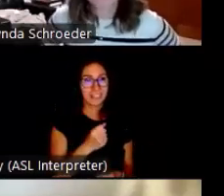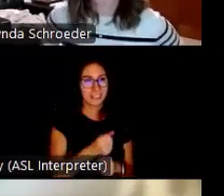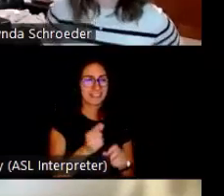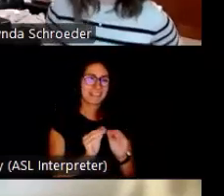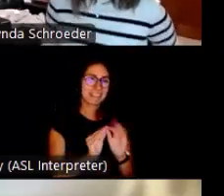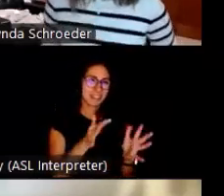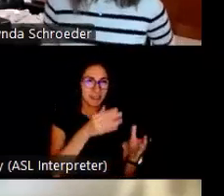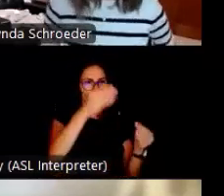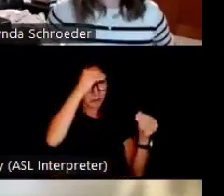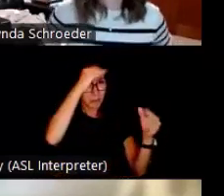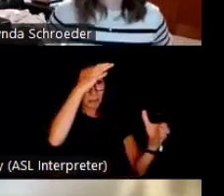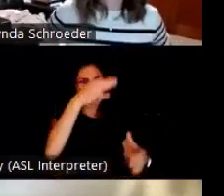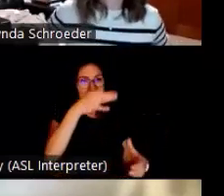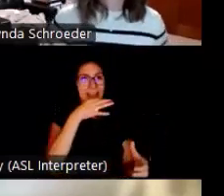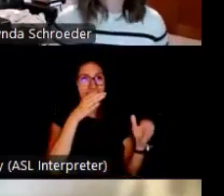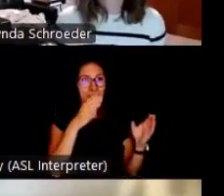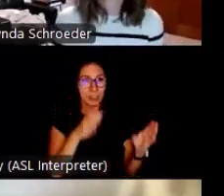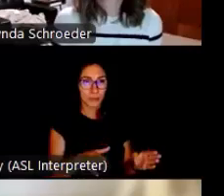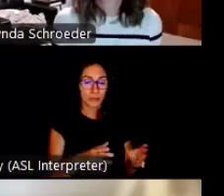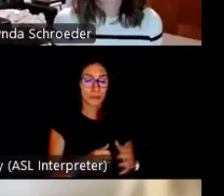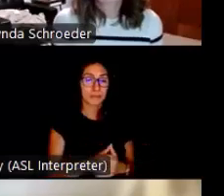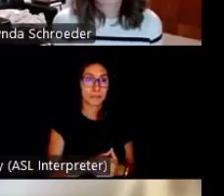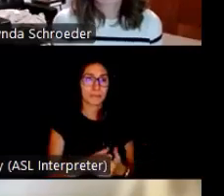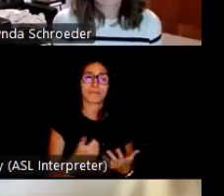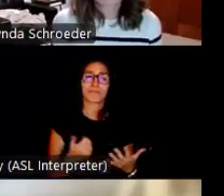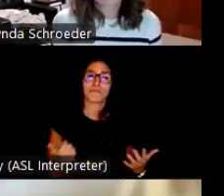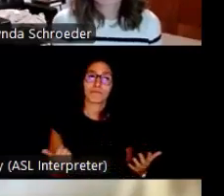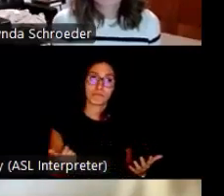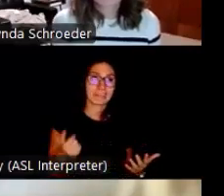If some organization or if some researchers are just